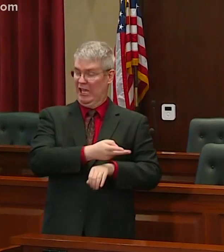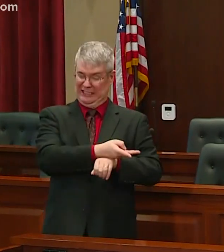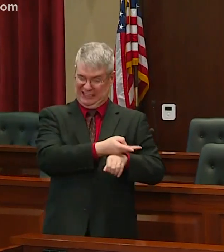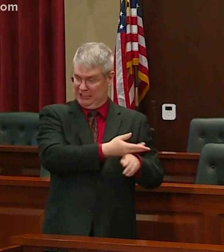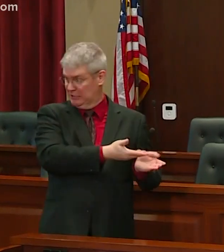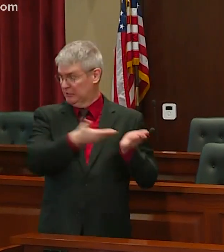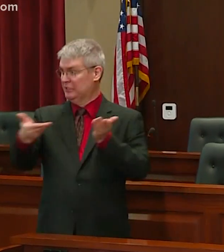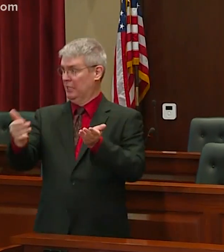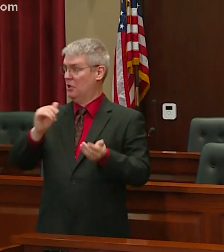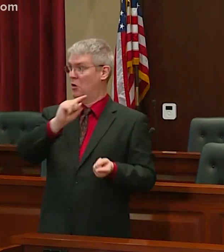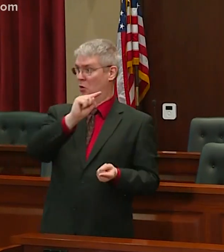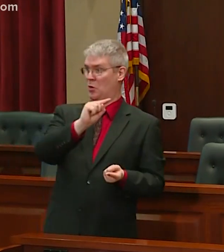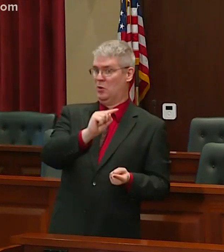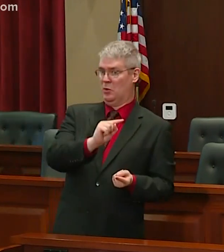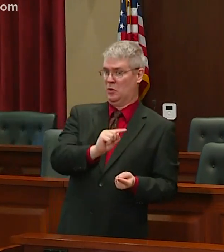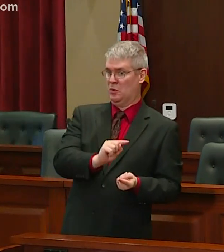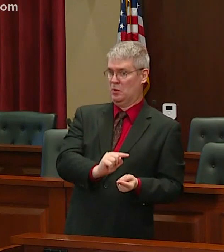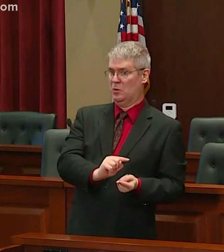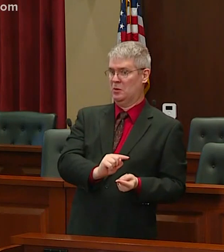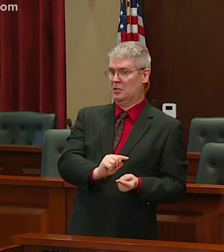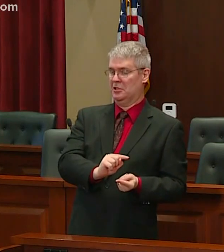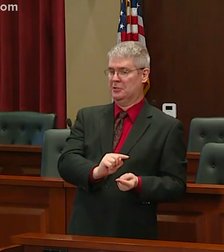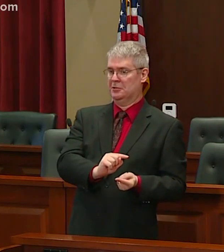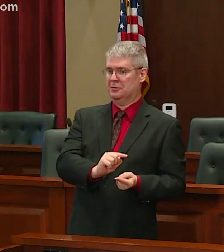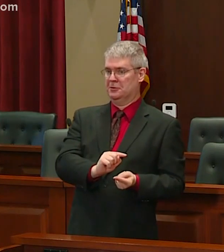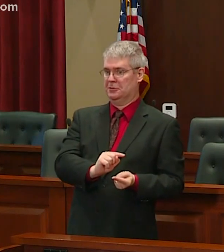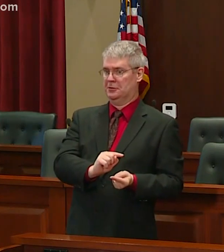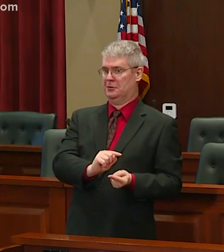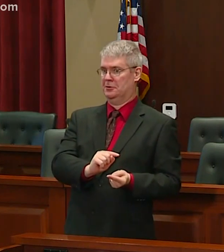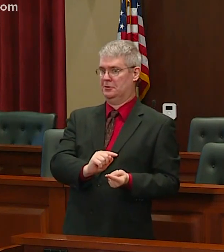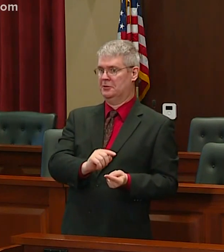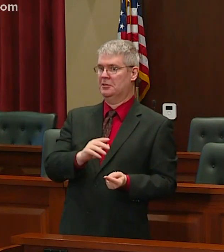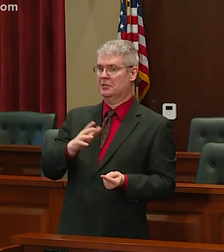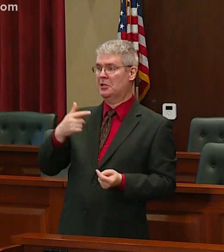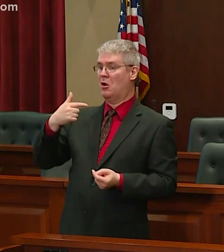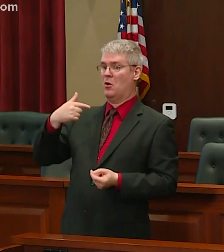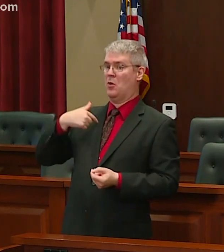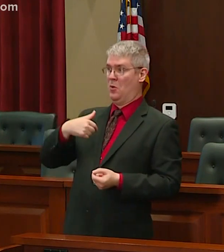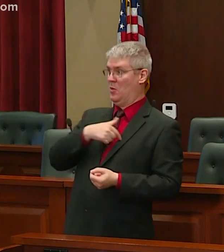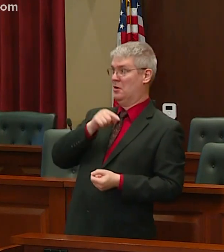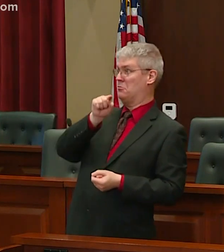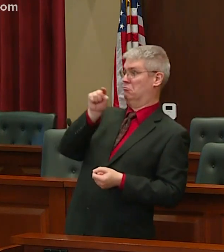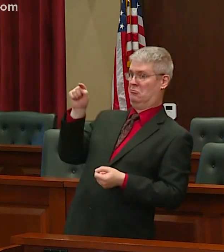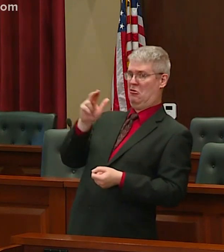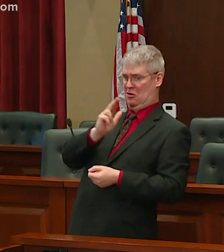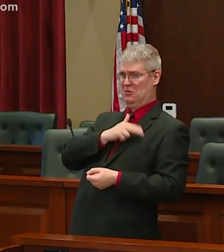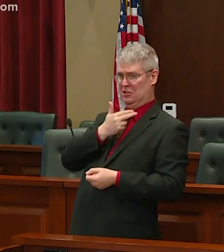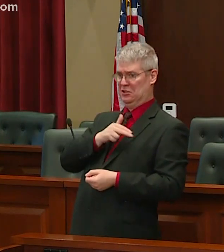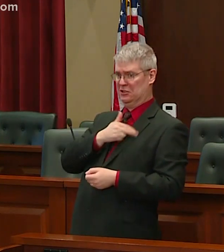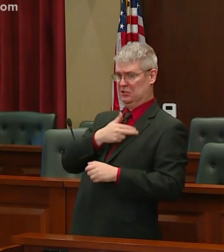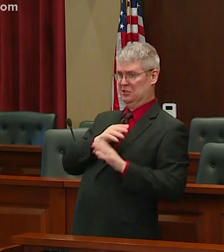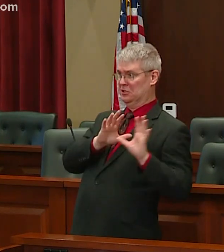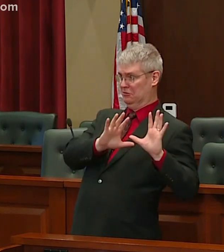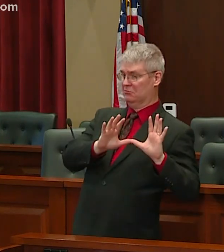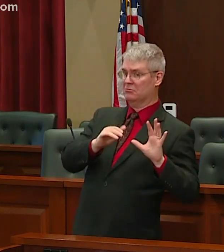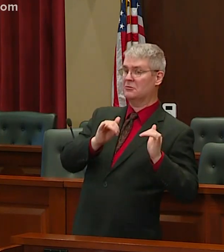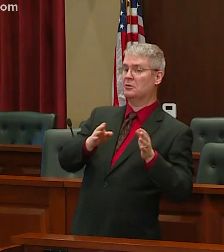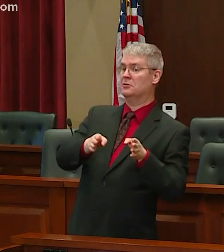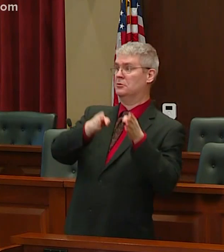DECLINING OVER TIME, AGAIN, NOT WHERE WE DECLINING OVER TIME, AGAIN, NOT WHERE WE WANT DECLINING OVER TIME, AGAIN, NOT WHERE WE WANT TO DECLINING OVER TIME, AGAIN, NOT WHERE WE WANT TO BE, DECLINING OVER TIME, AGAIN, NOT WHERE WE WANT TO BE, WE DECLINING OVER TIME, AGAIN, NOT WHERE WE WANT TO BE, WE DON'T AGAIN, NOT WHERE WE WANT TO BE, WE DON'T AGAIN, NOT WHERE WE WANT TO BE, WE DON'T LIKE AGAIN, NOT WHERE WE WANT TO BE, WE DON'T LIKE TO AGAIN, NOT WHERE WE WANT TO BE, WE DON'T LIKE TO SEE AGAIN, NOT WHERE WE WANT TO BE, WE DON'T LIKE TO SEE ANYONE AGAIN, NOT WHERE WE WANT TO BE, WE DON'T LIKE TO SEE ANYONE IN WANT TO BE, WE DON'T LIKE TO SEE ANYONE IN WANT TO BE, WE DON'T LIKE TO SEE ANYONE IN THE WANT TO BE, WE DON'T LIKE TO SEE ANYONE IN THE HOSPITAL WANT TO BE, WE DON'T LIKE TO SEE ANYONE IN THE HOSPITAL AND WANT TO BE, WE DON'T LIKE TO SEE ANYONE IN THE HOSPITAL AND THE LIKE TO SEE ANYONE IN THE HOSPITAL AND THE LIKE TO SEE ANYONE IN THE HOSPITAL AND THE NUMBER LIKE TO SEE ANYONE IN THE HOSPITAL AND THE NUMBER OF LIKE TO SEE ANYONE IN THE HOSPITAL AND THE NUMBER OF PATIENTS LIKE TO SEE ANYONE IN THE HOSPITAL AND THE NUMBER OF PATIENTS IN THE HOSPITAL AND THE NUMBER OF PATIENTS IN THE HOSPITAL AND THE NUMBER OF PATIENTS IN INTENSIVE THE HOSPITAL AND THE NUMBER OF PATIENTS IN INTENSIVE CARE THE HOSPITAL AND THE NUMBER OF PATIENTS IN INTENSIVE CARE HAS